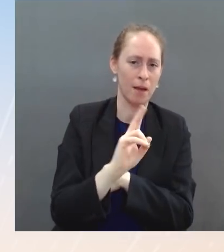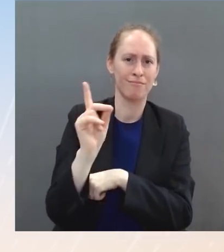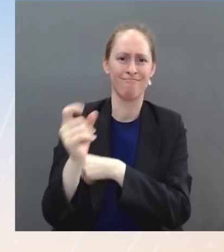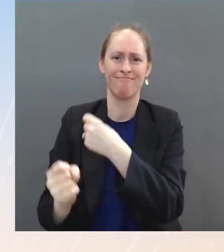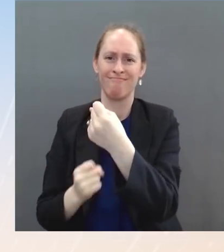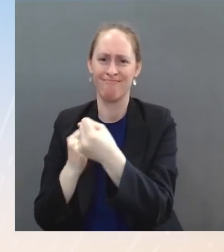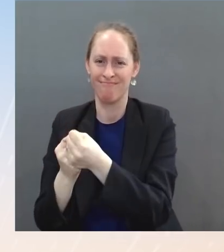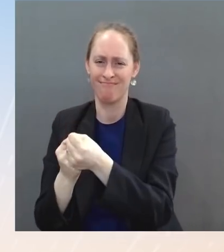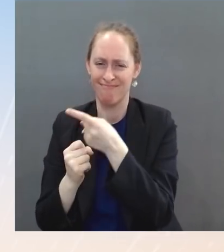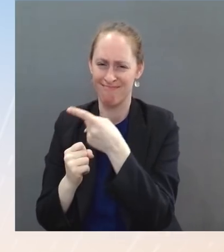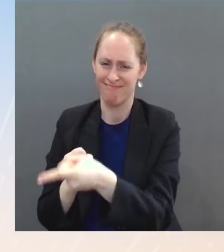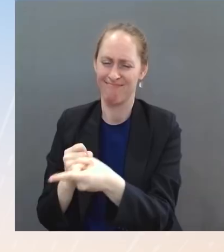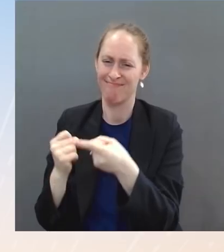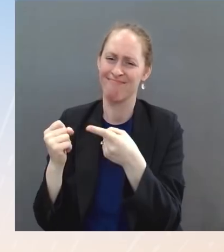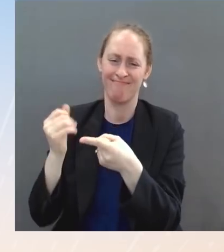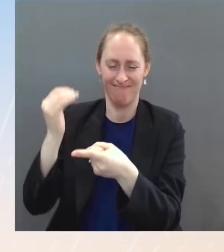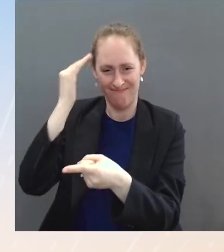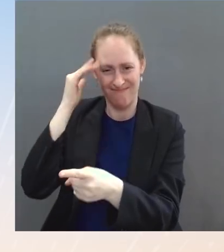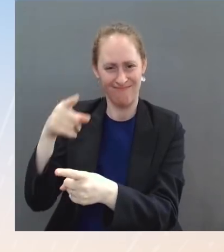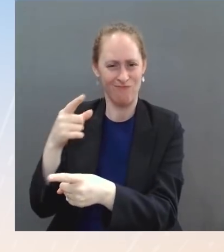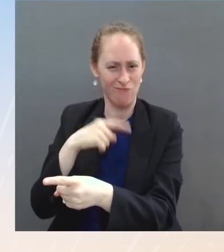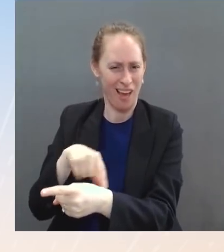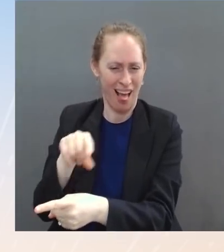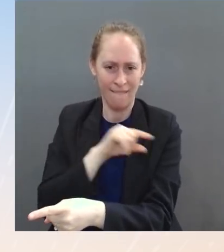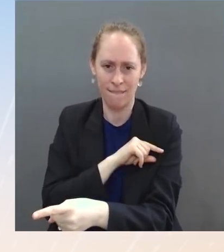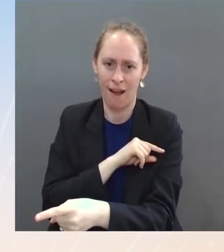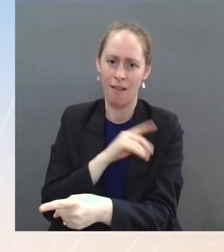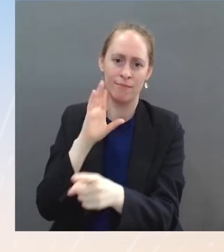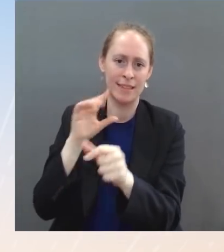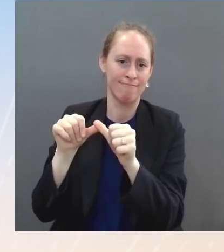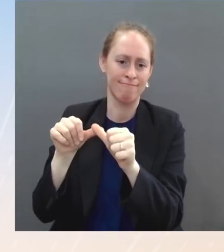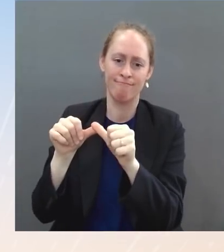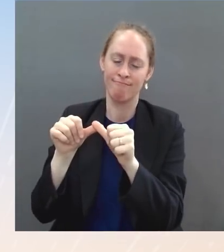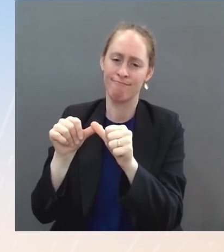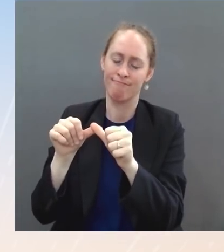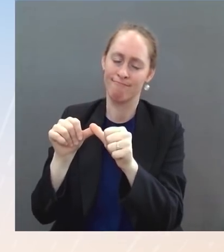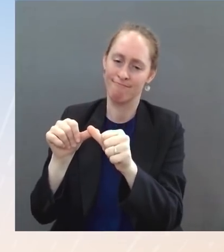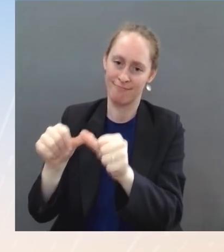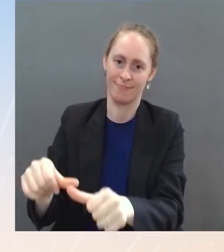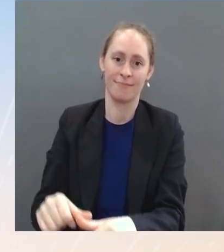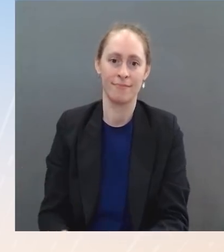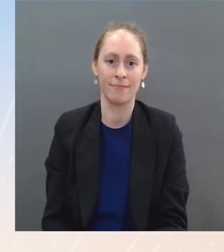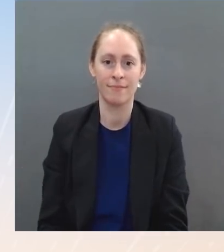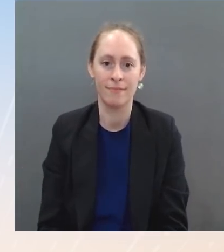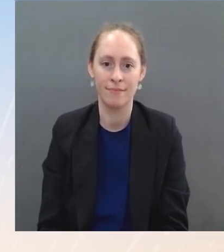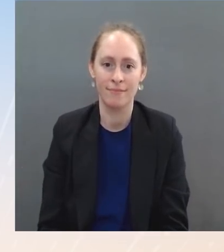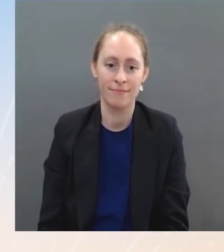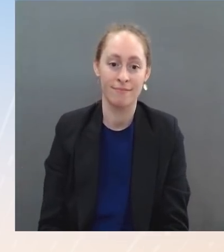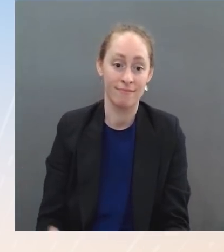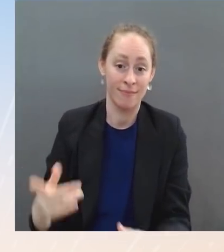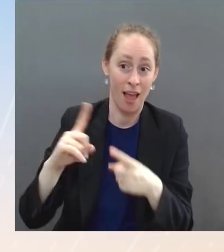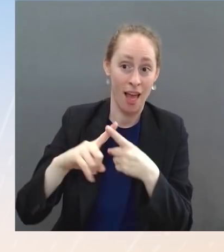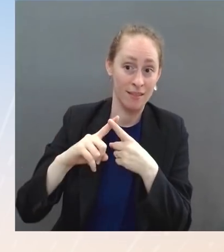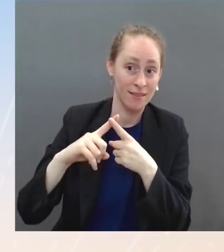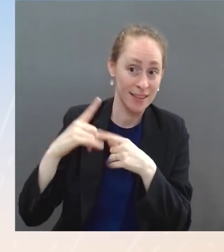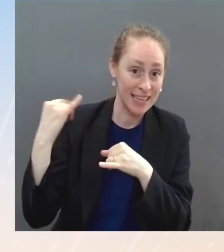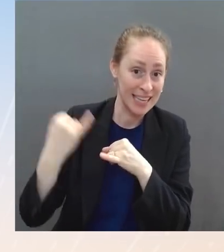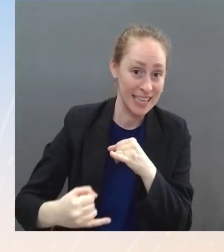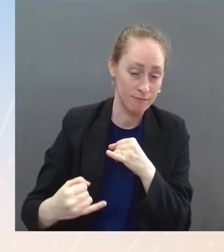on what the end result of that will be. I would say on Senator Graham's comments, I think the best questions are probably posed